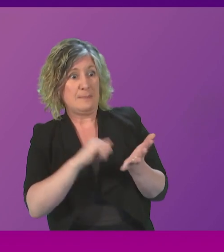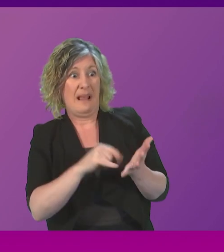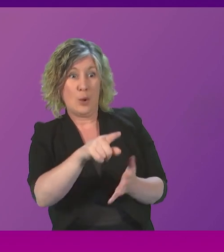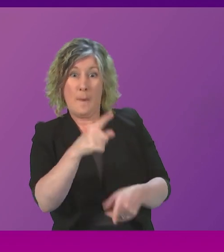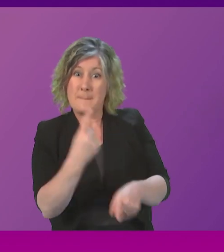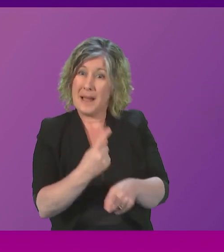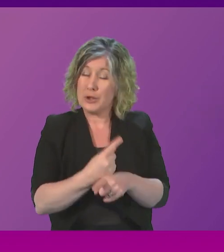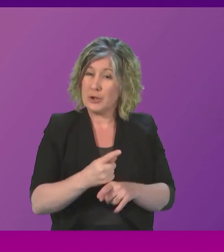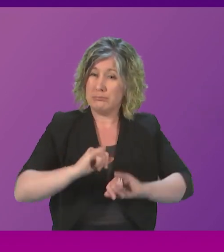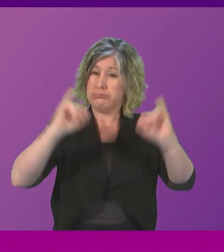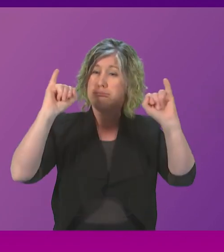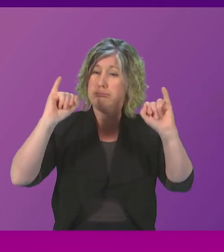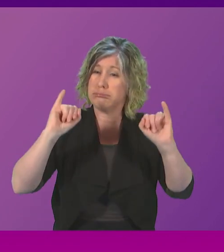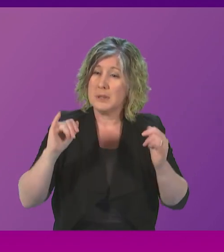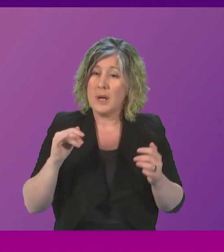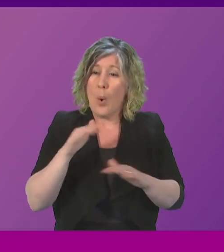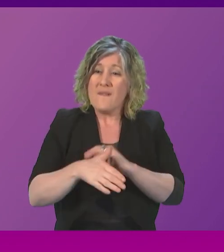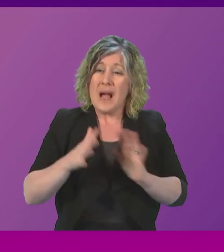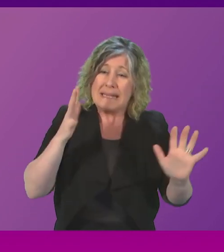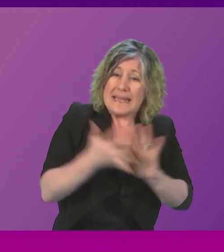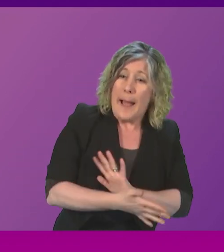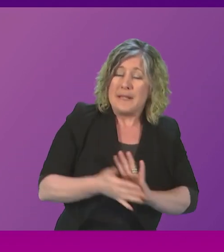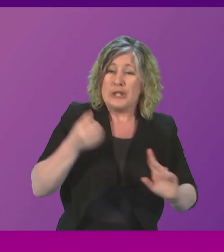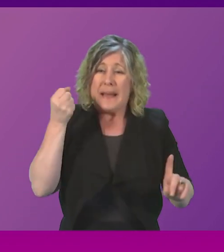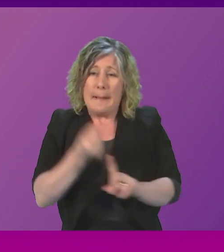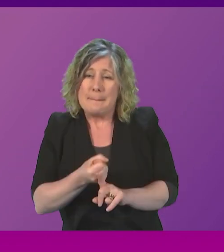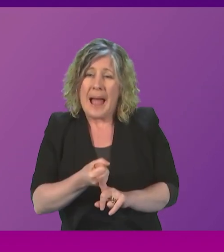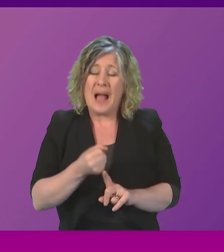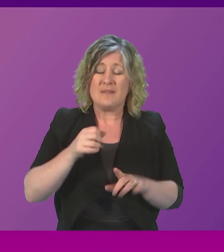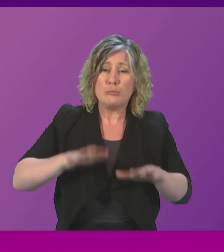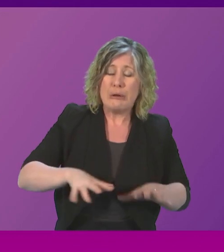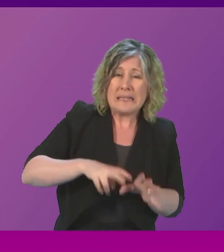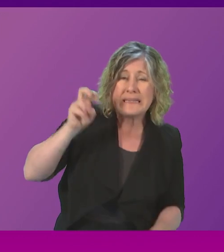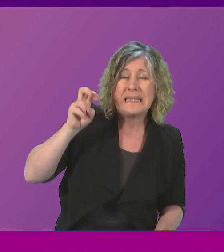the damaging impact that Brexit has had on our economy and on businesses up and down